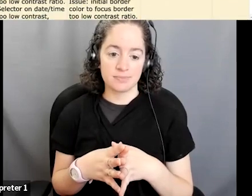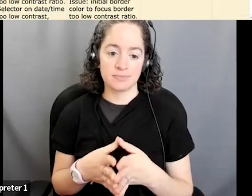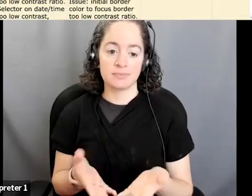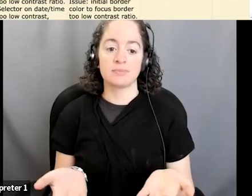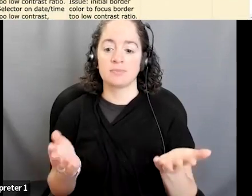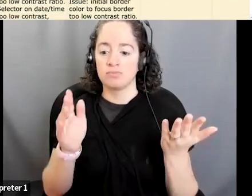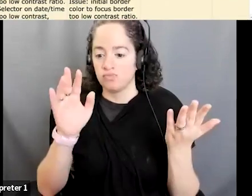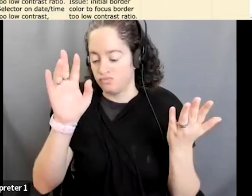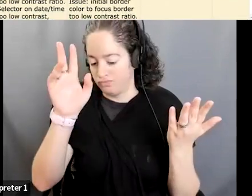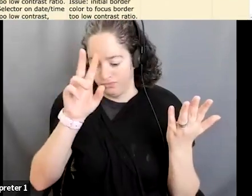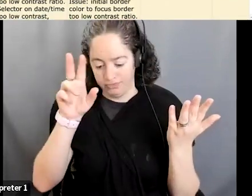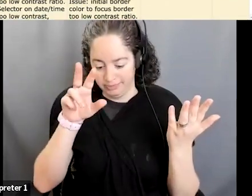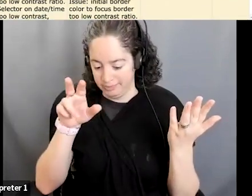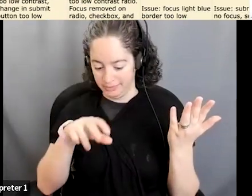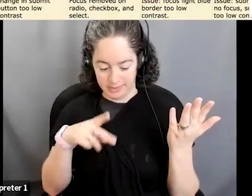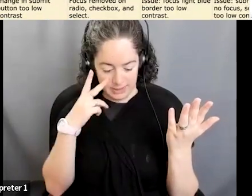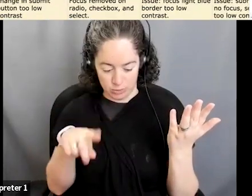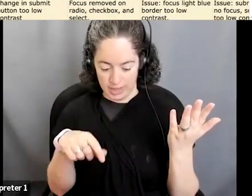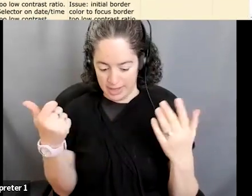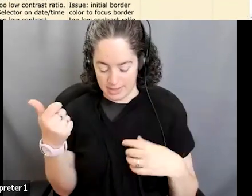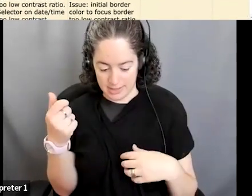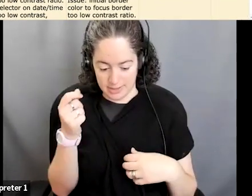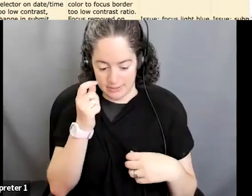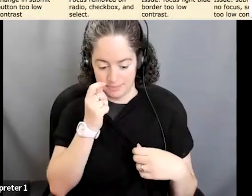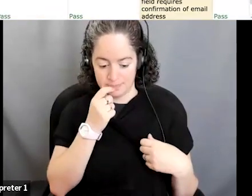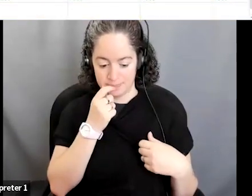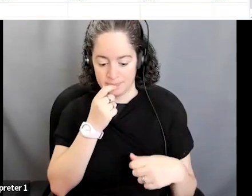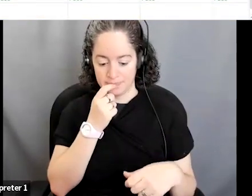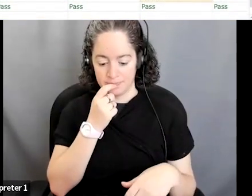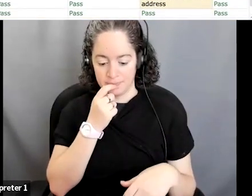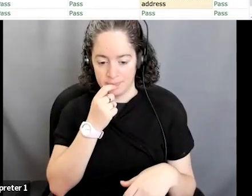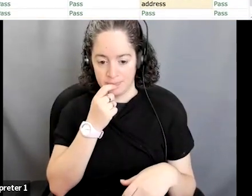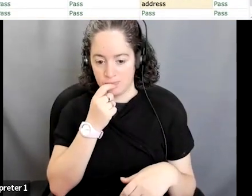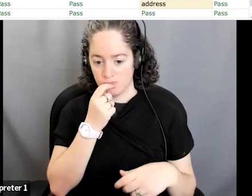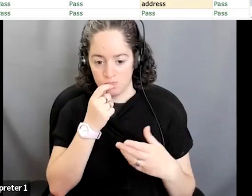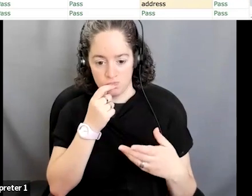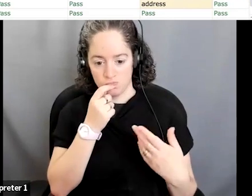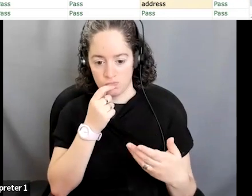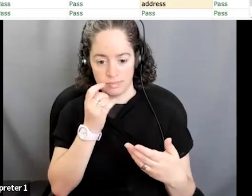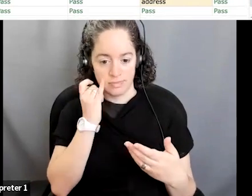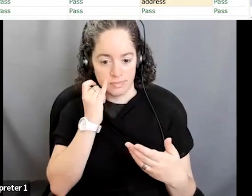Just quick scanning through for some other issues